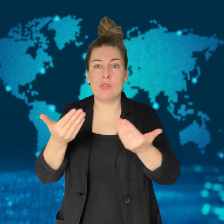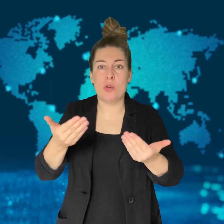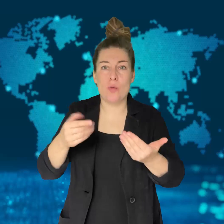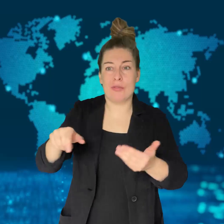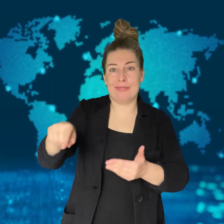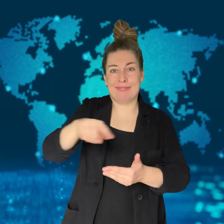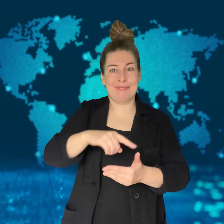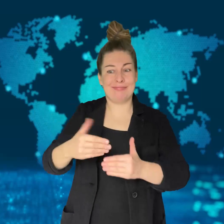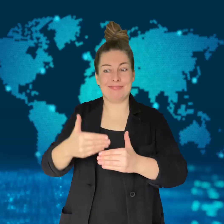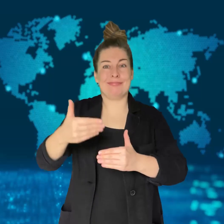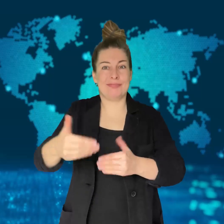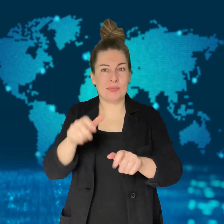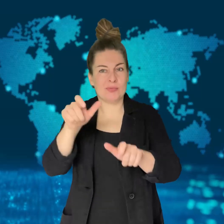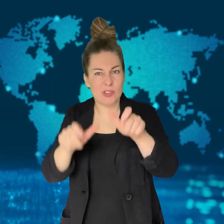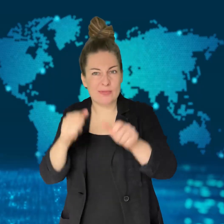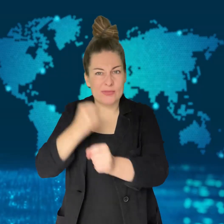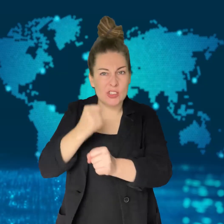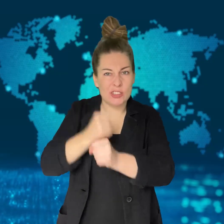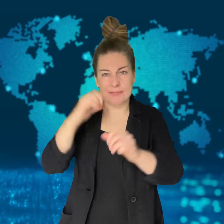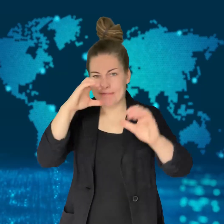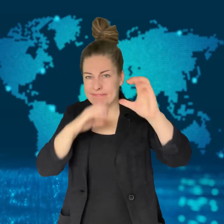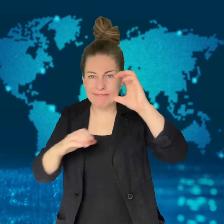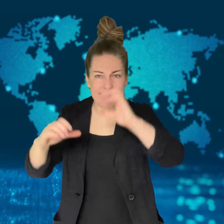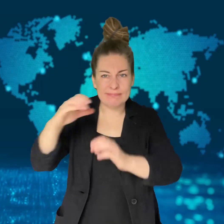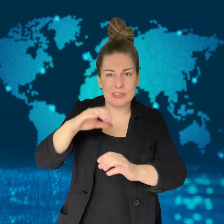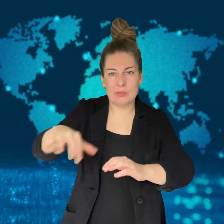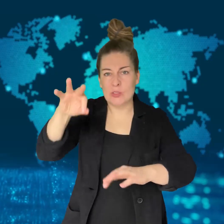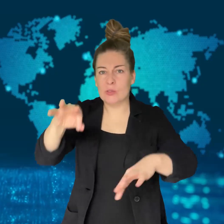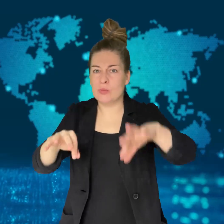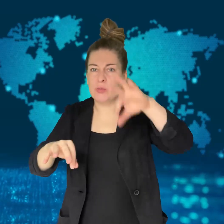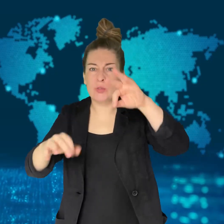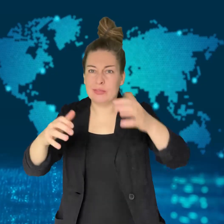increase as rescue efforts take place.